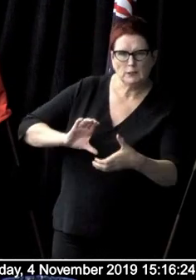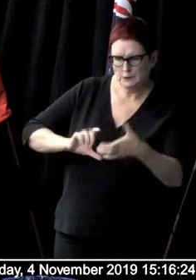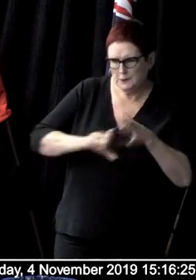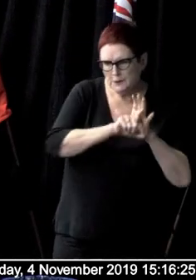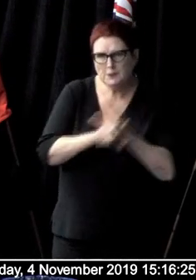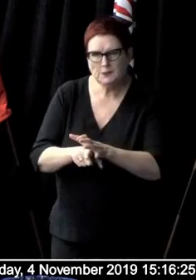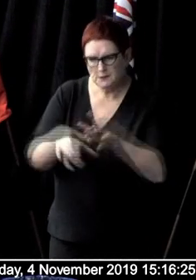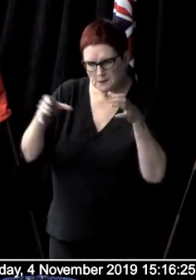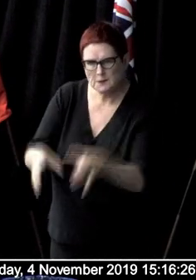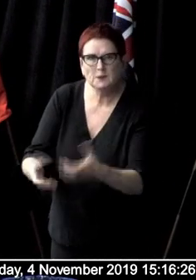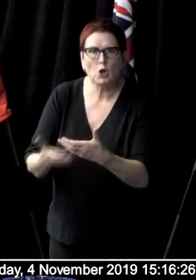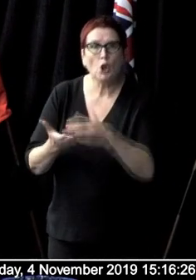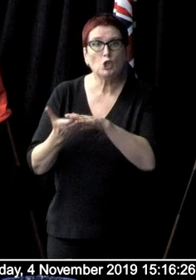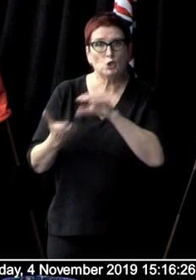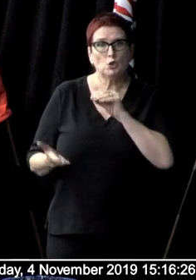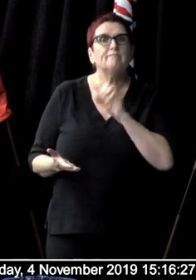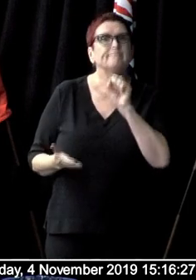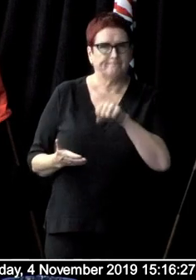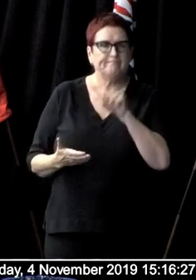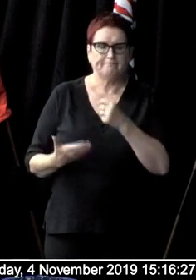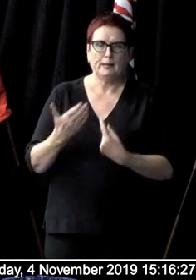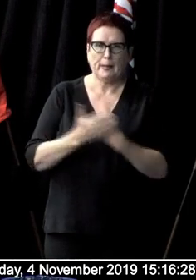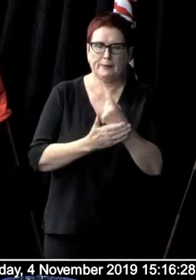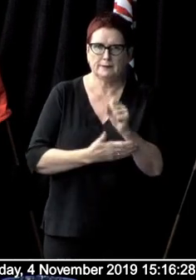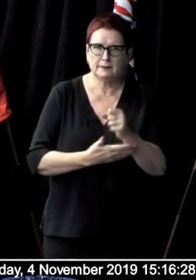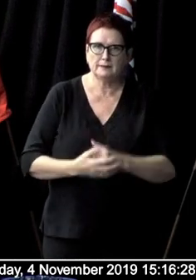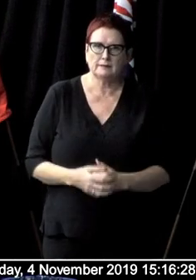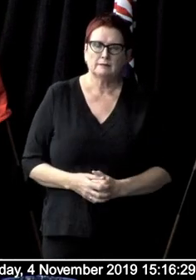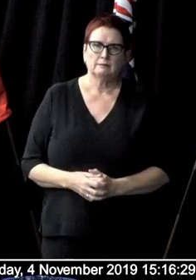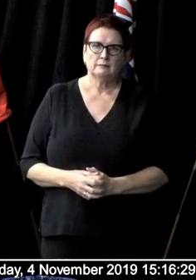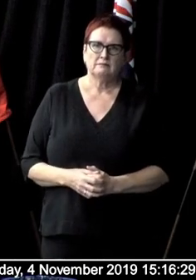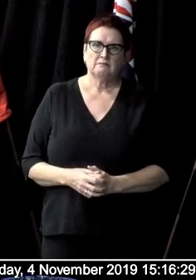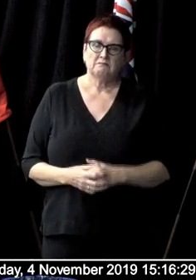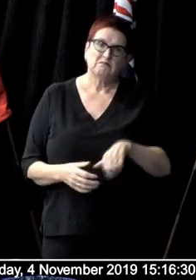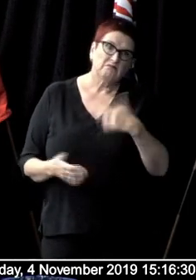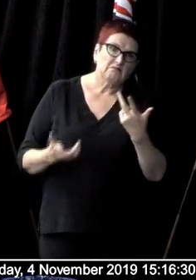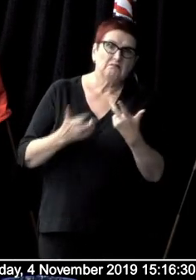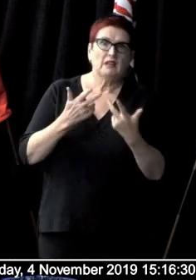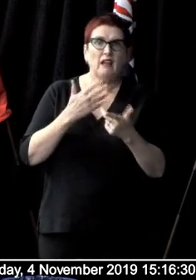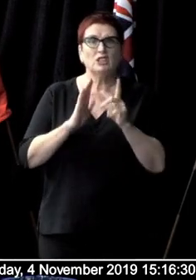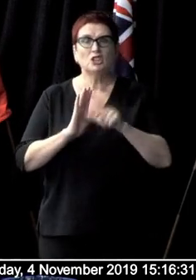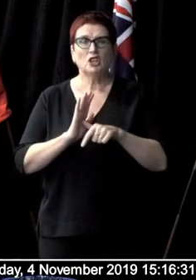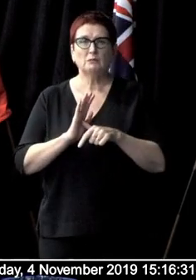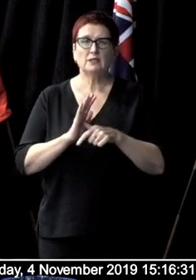certainly in that category, and at other times I guess some sense that